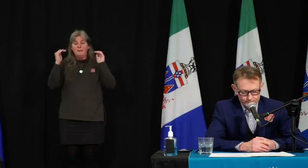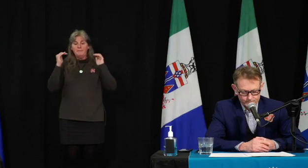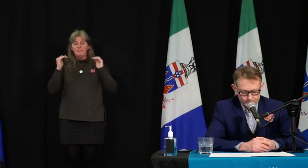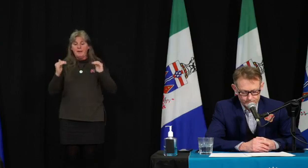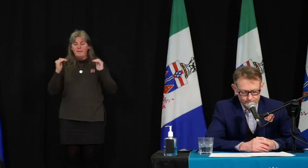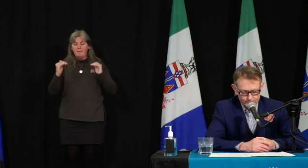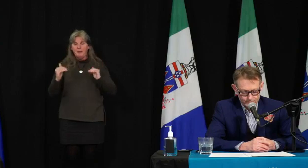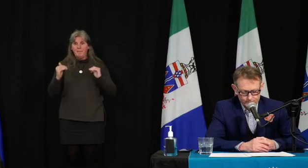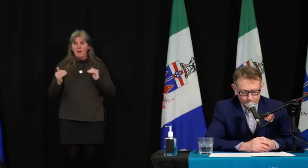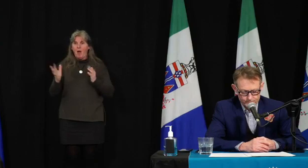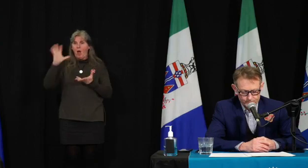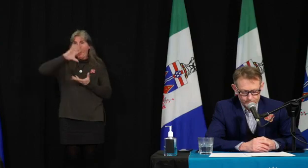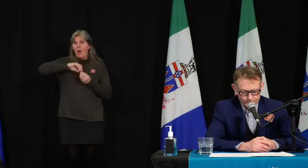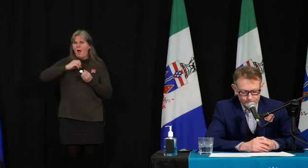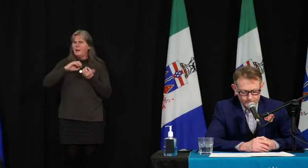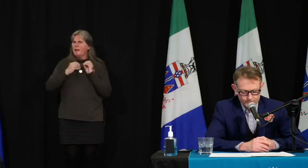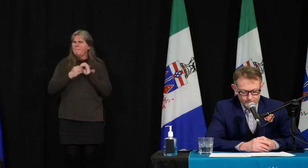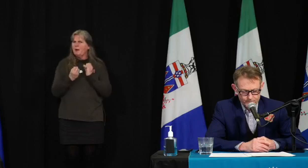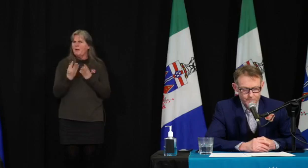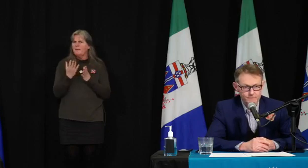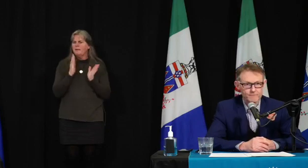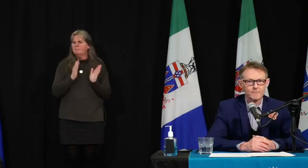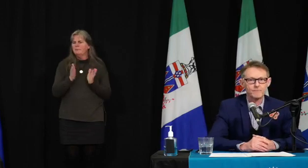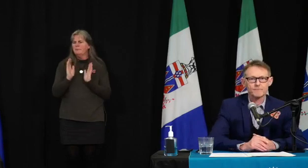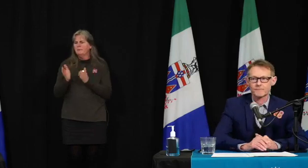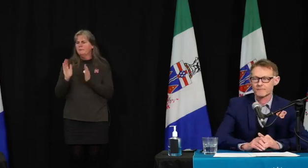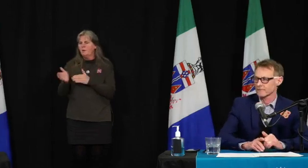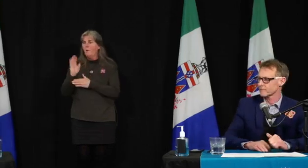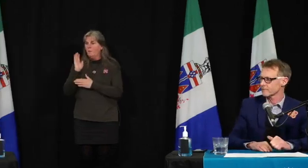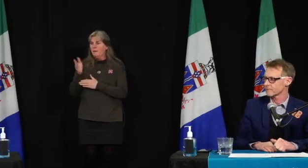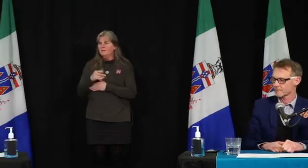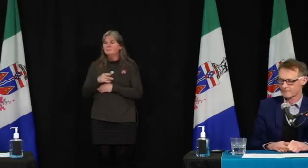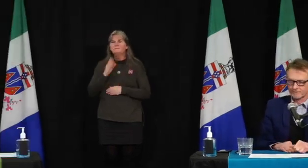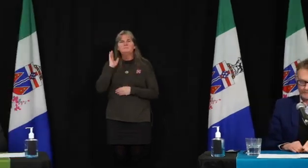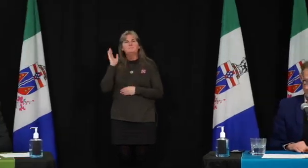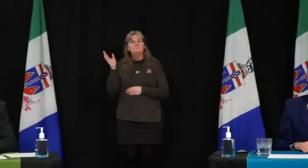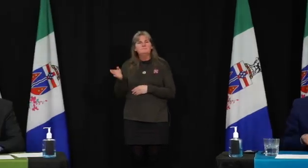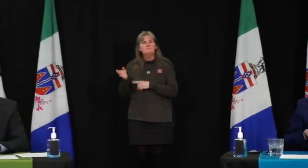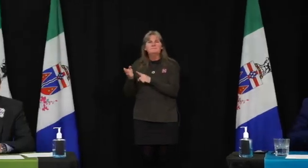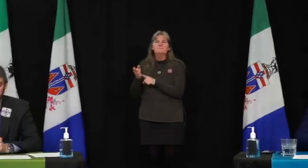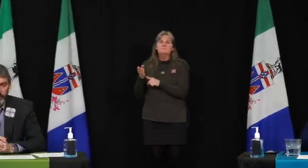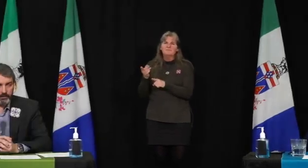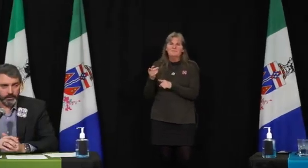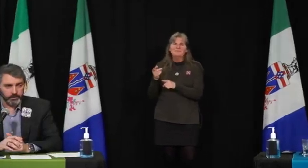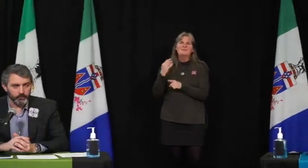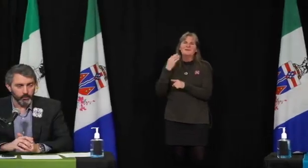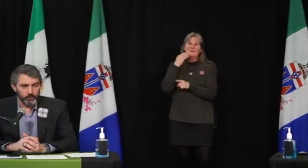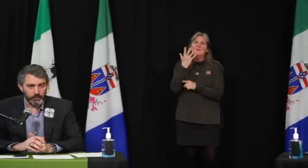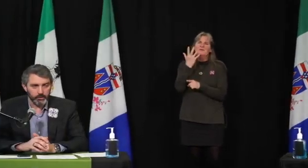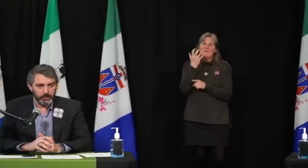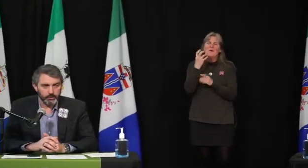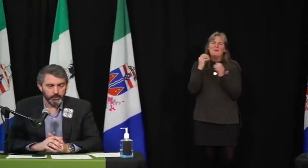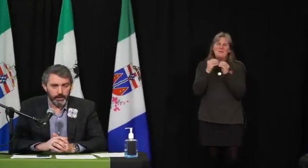be. That. Again, I know folks want to hear more about the plan.